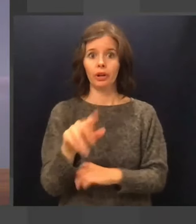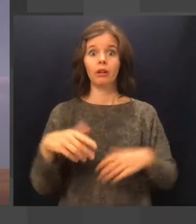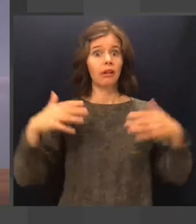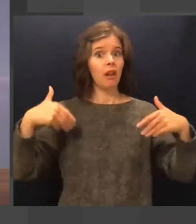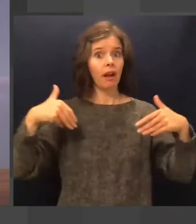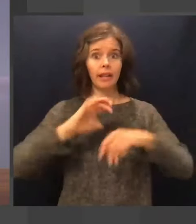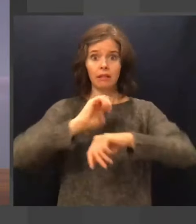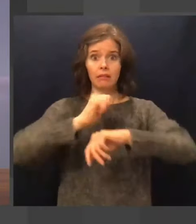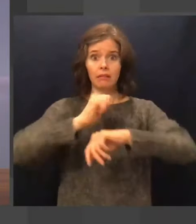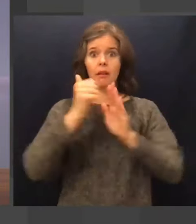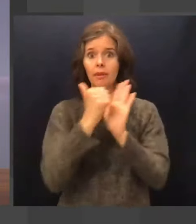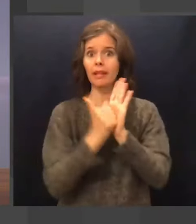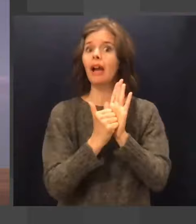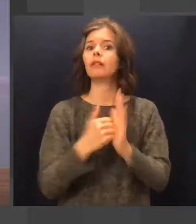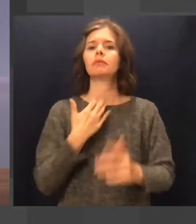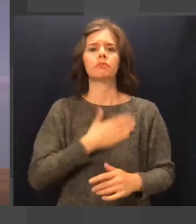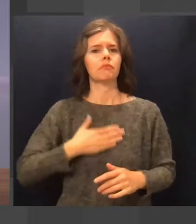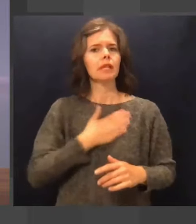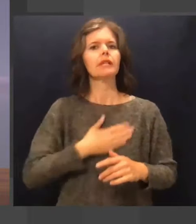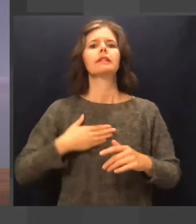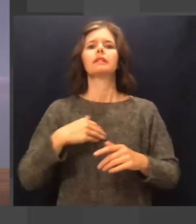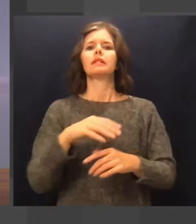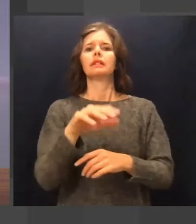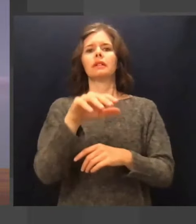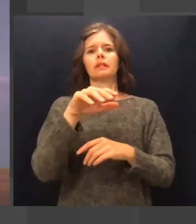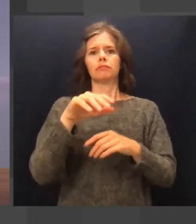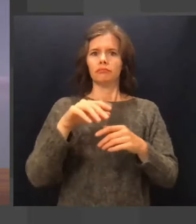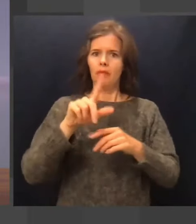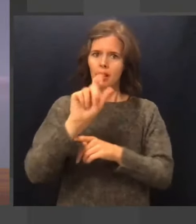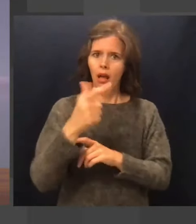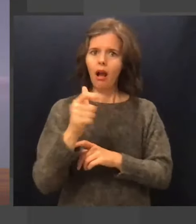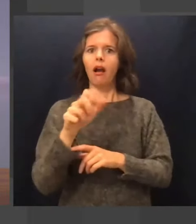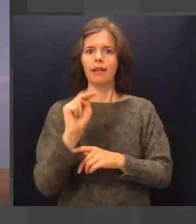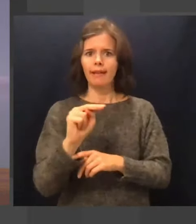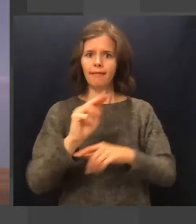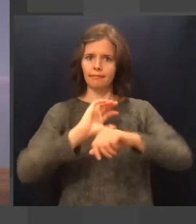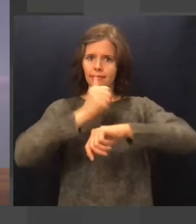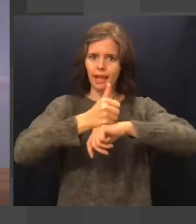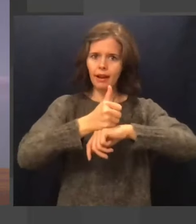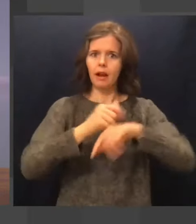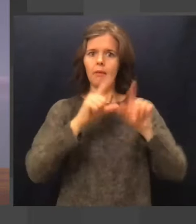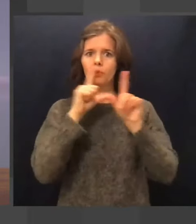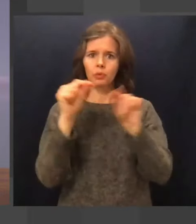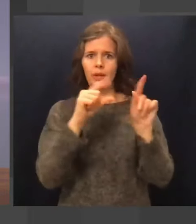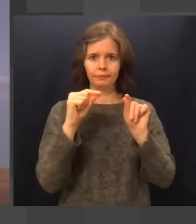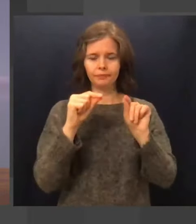GO TO TWITTER.com, SIGN UP AND